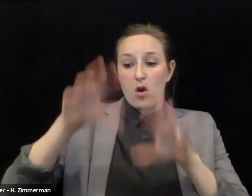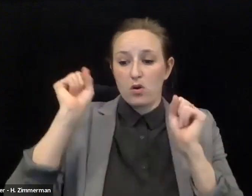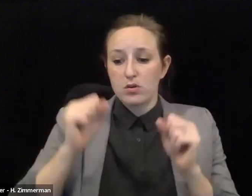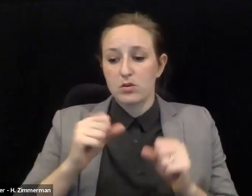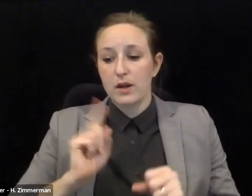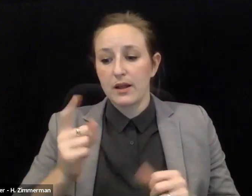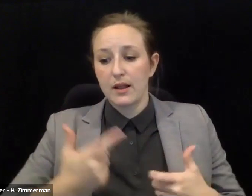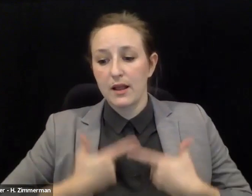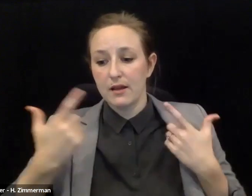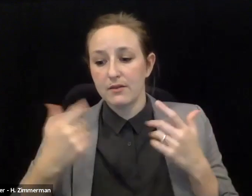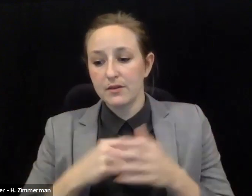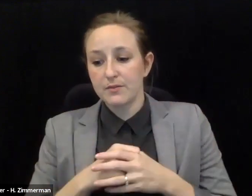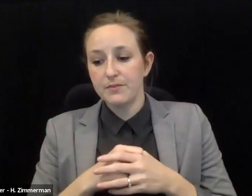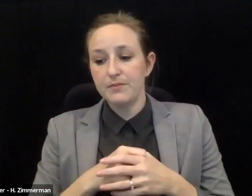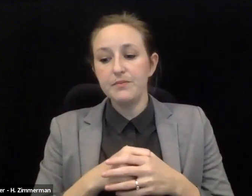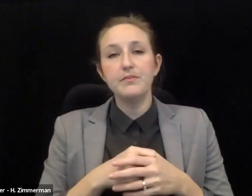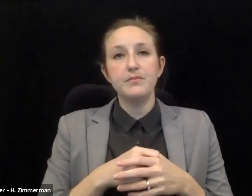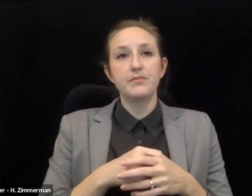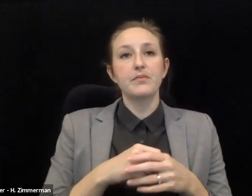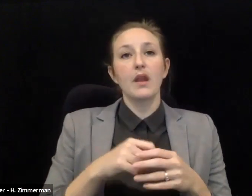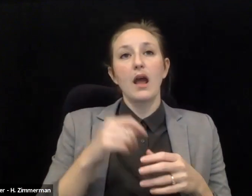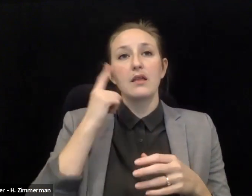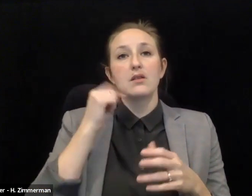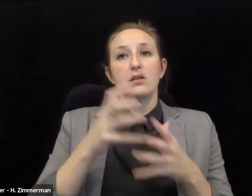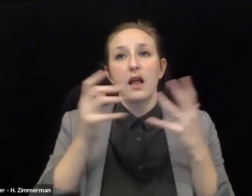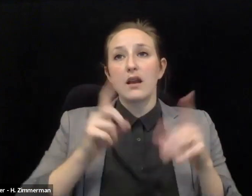working together. So I think that there are a lot of different possibilities and will see a